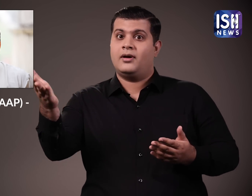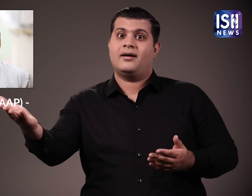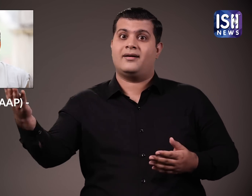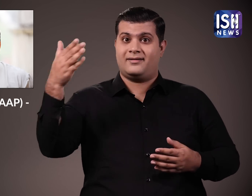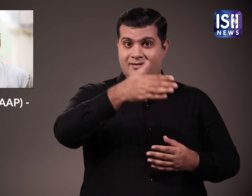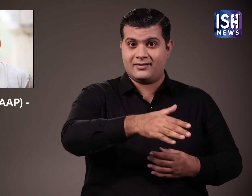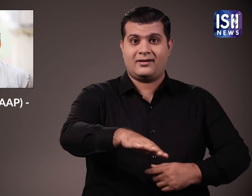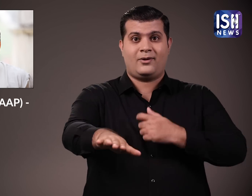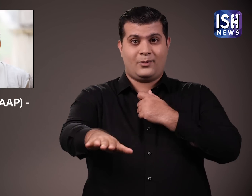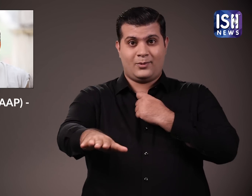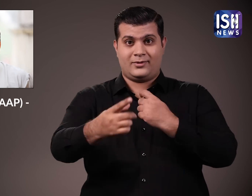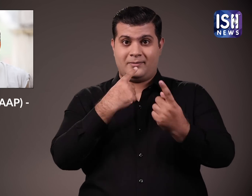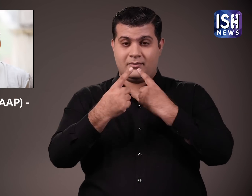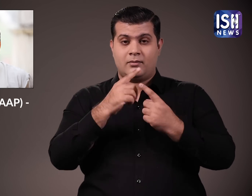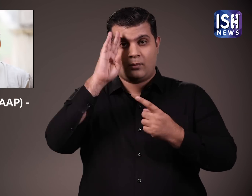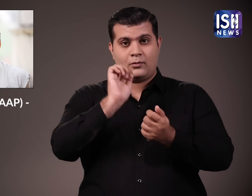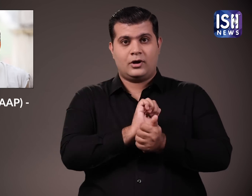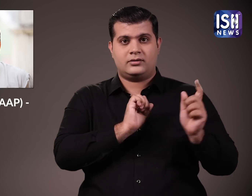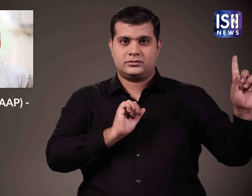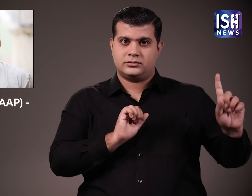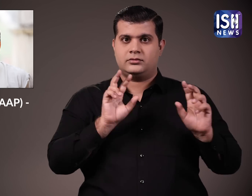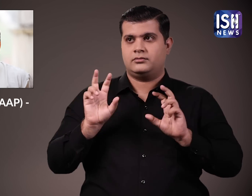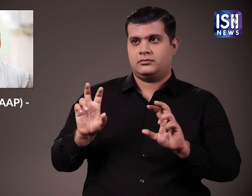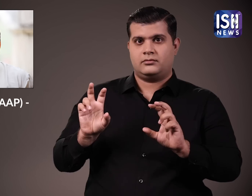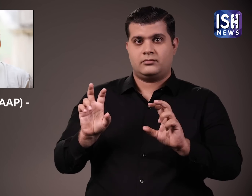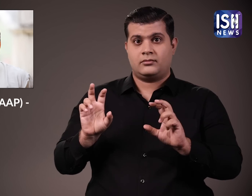He went to take the oath with the jail superintendent accompanying him.